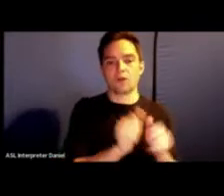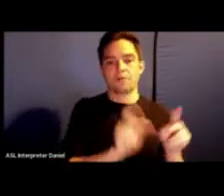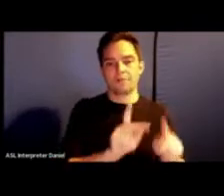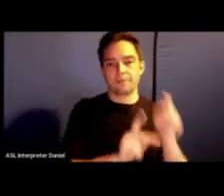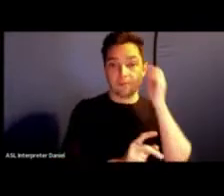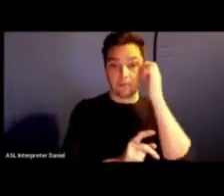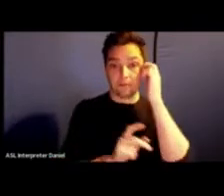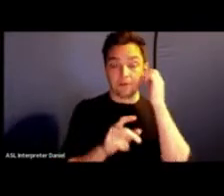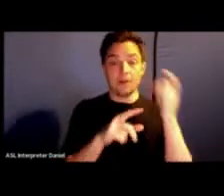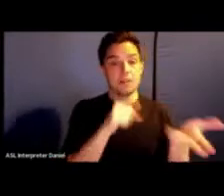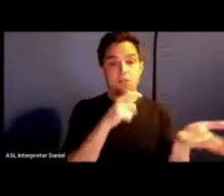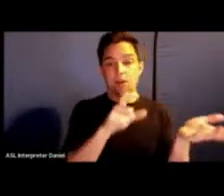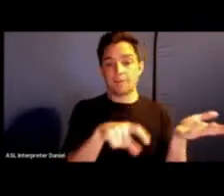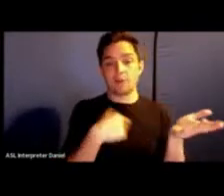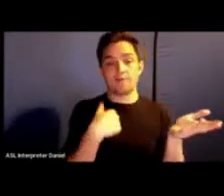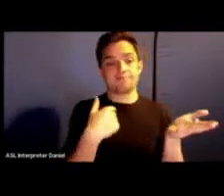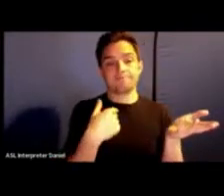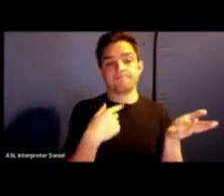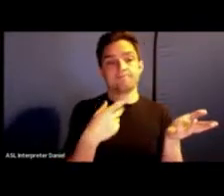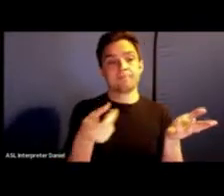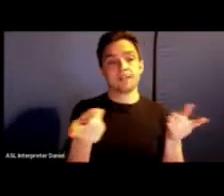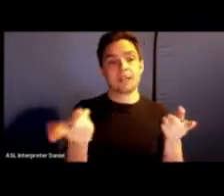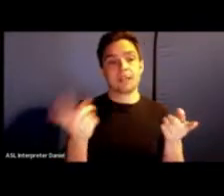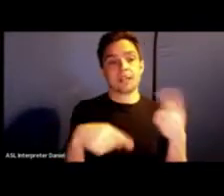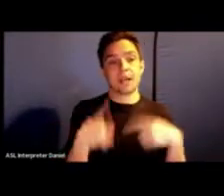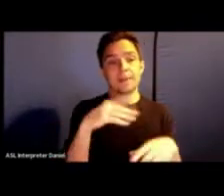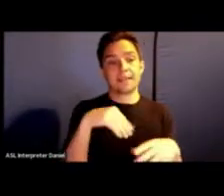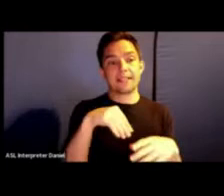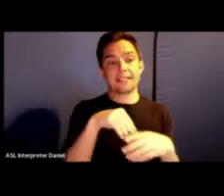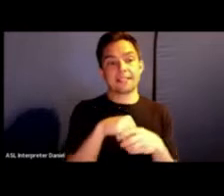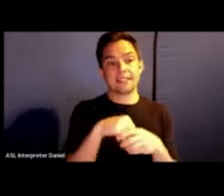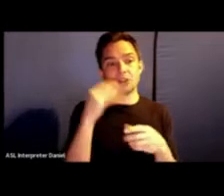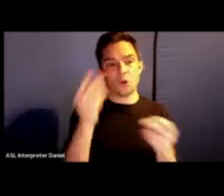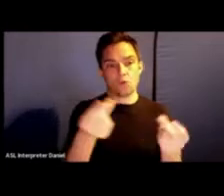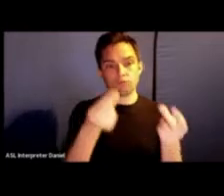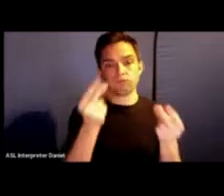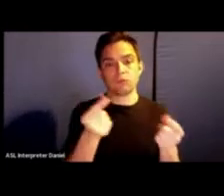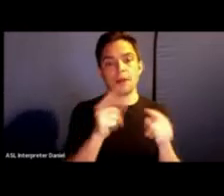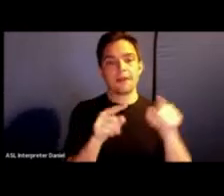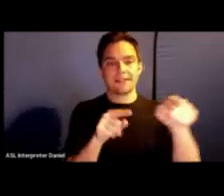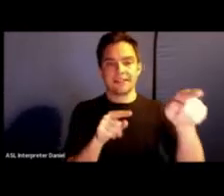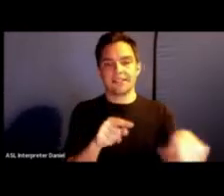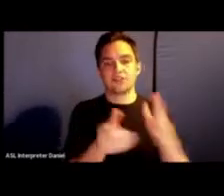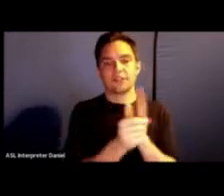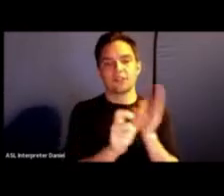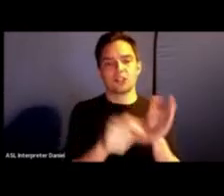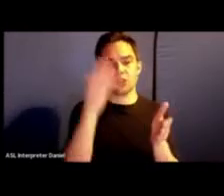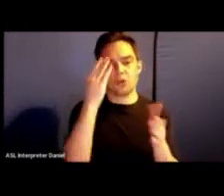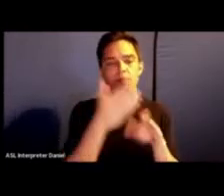necessarily have to have them coming in, or know it right off the bat. But these are skills that they should know before they start working with someone